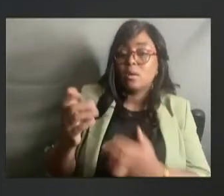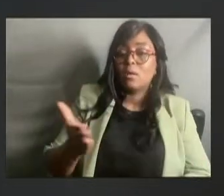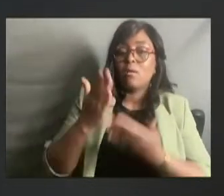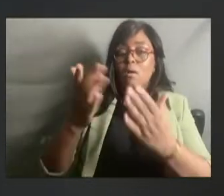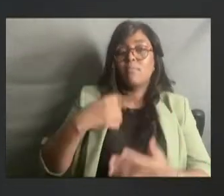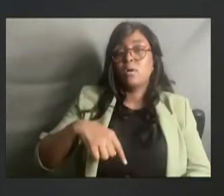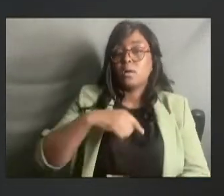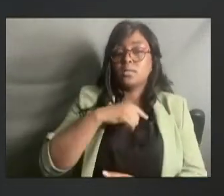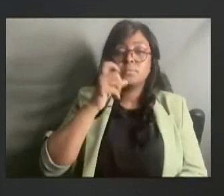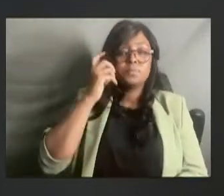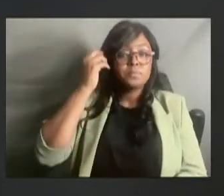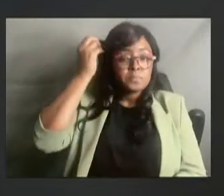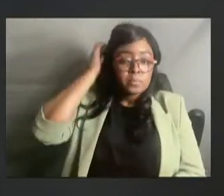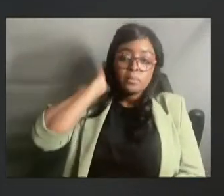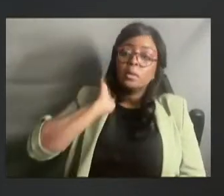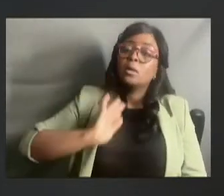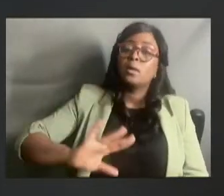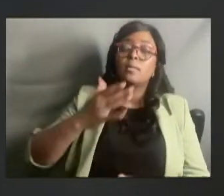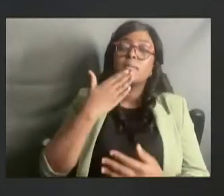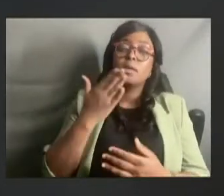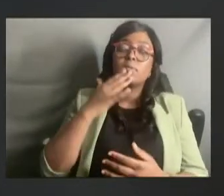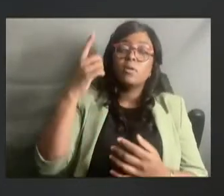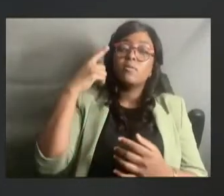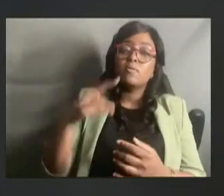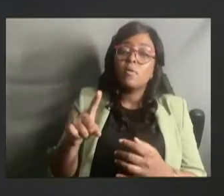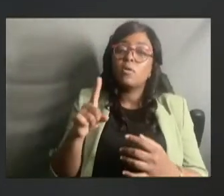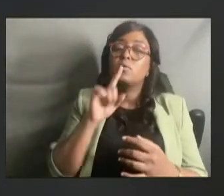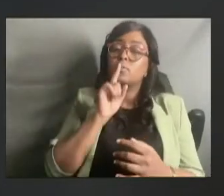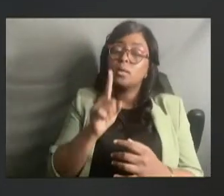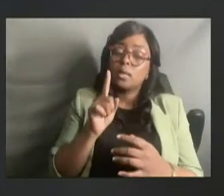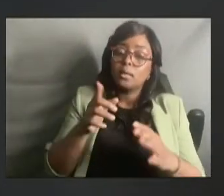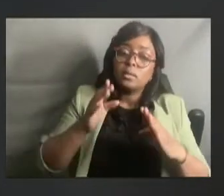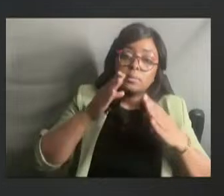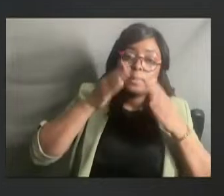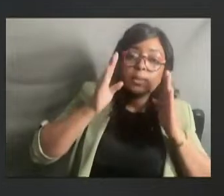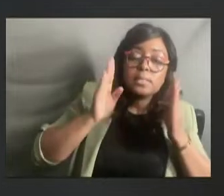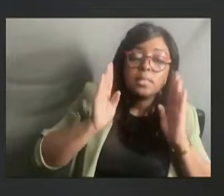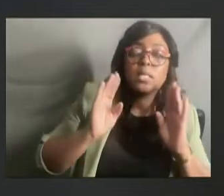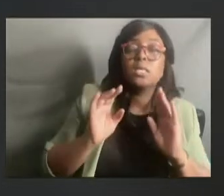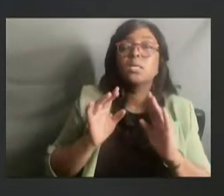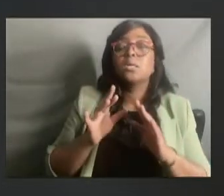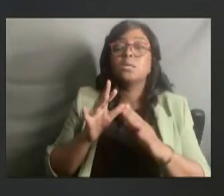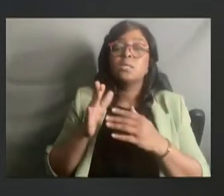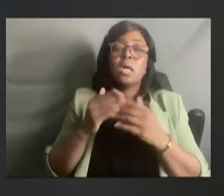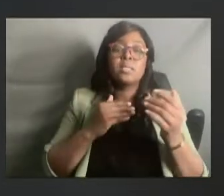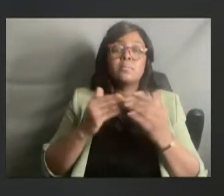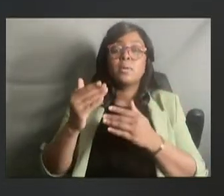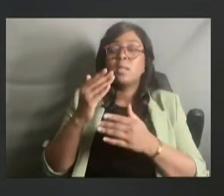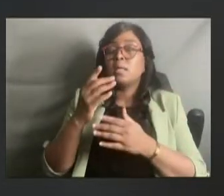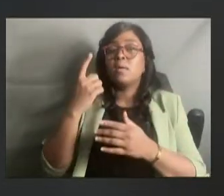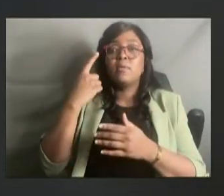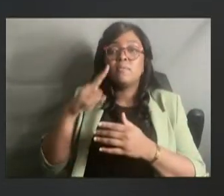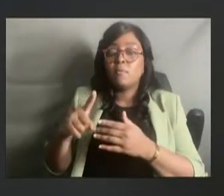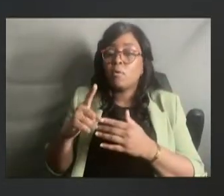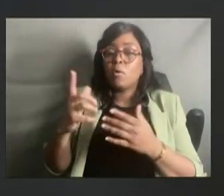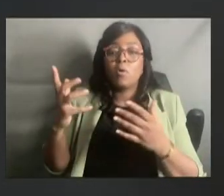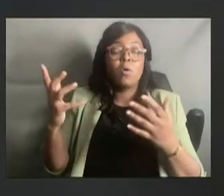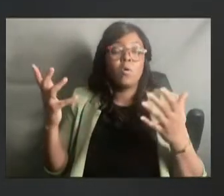most valuable commodity that you could offer to us. And thank you